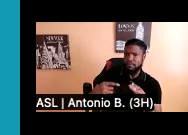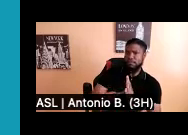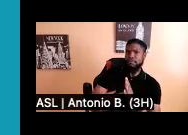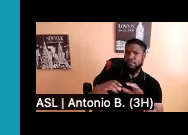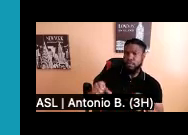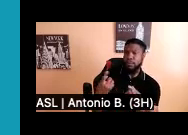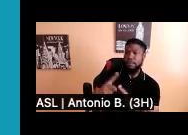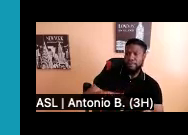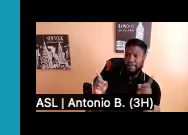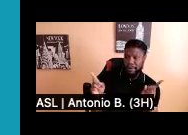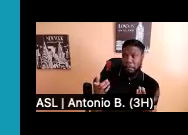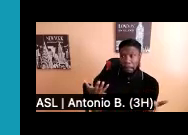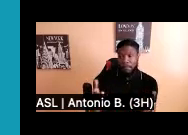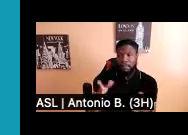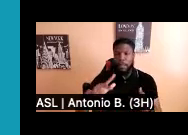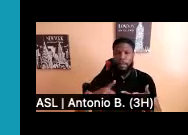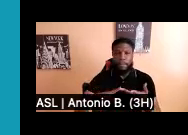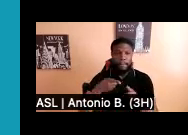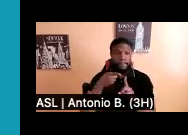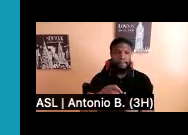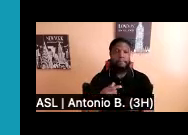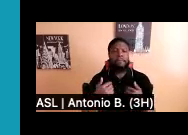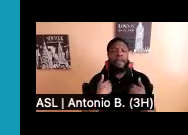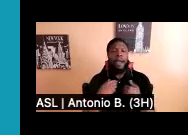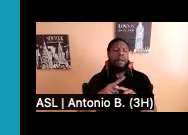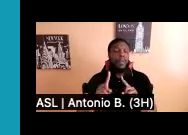there's theories about authority and effective feedback practices, which the other presenters